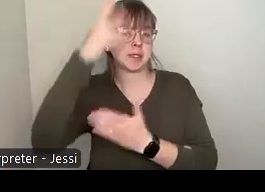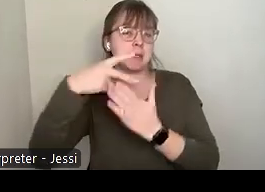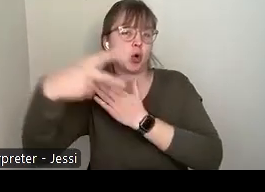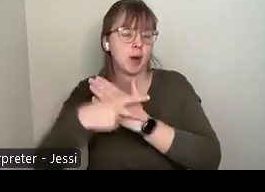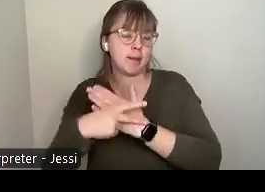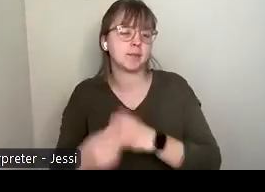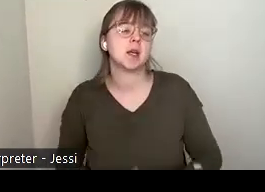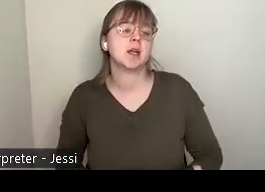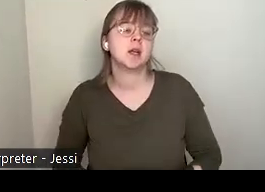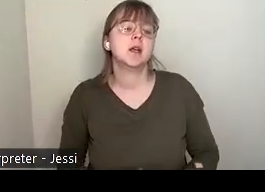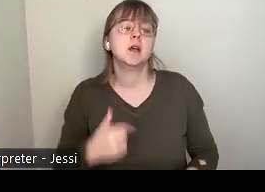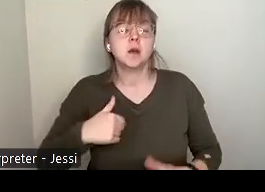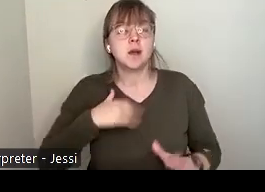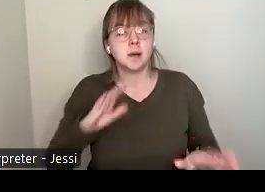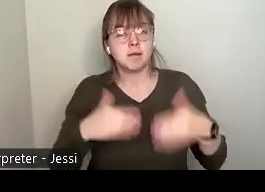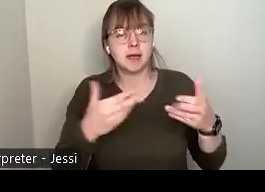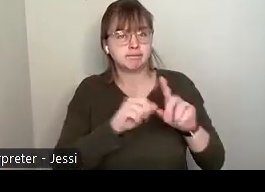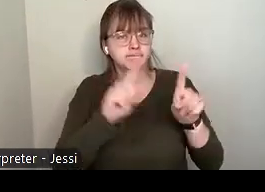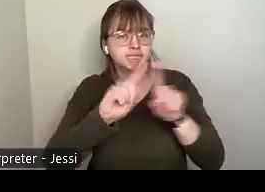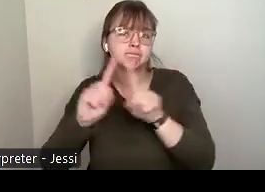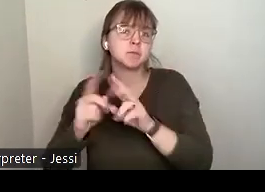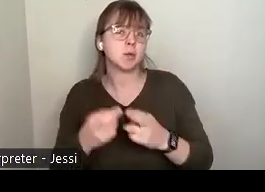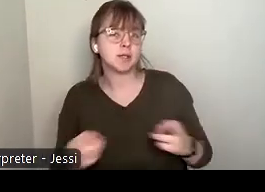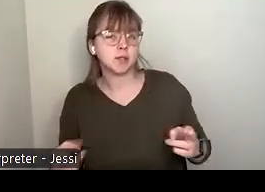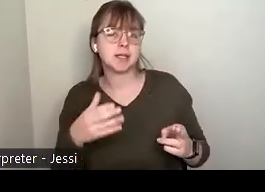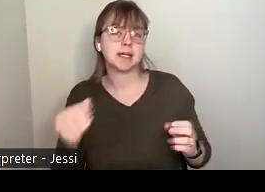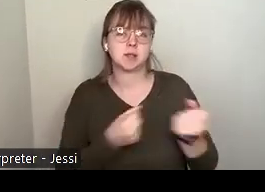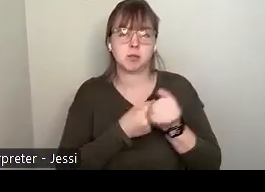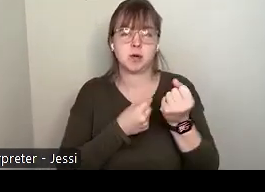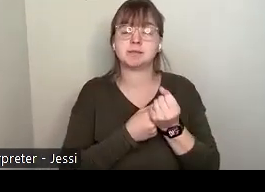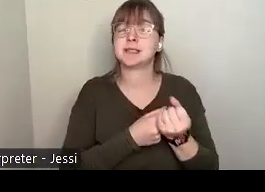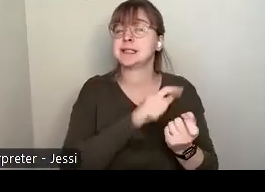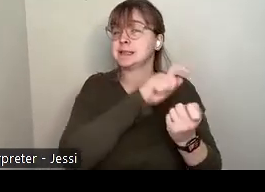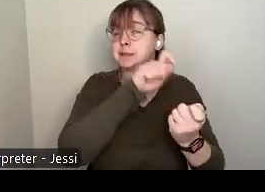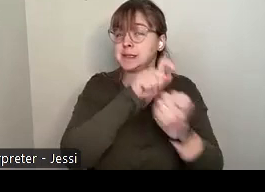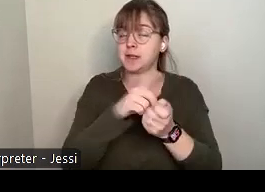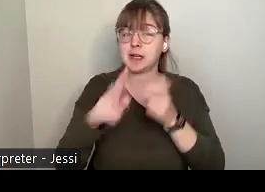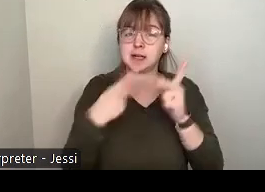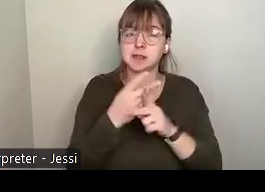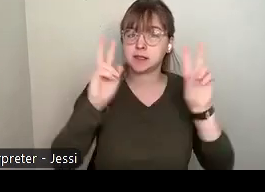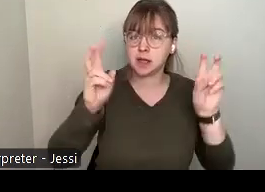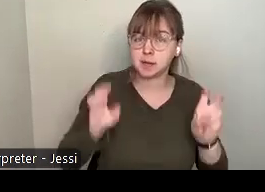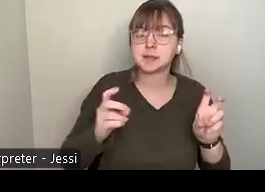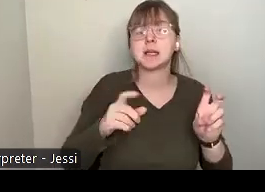to centers the specific activities and topics are really tailored to the unique needs of each